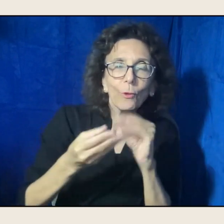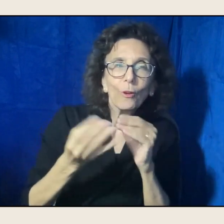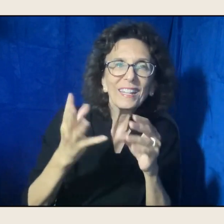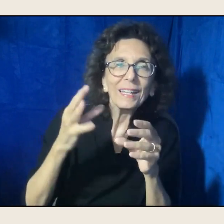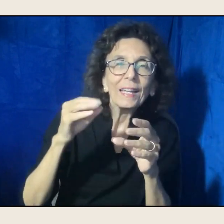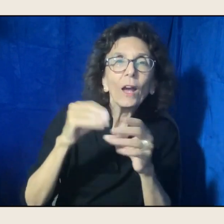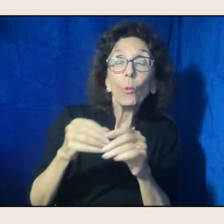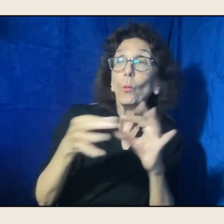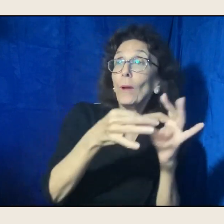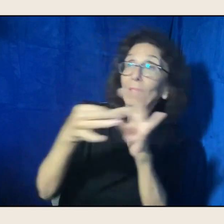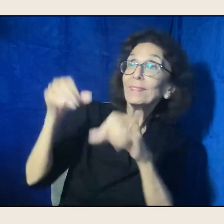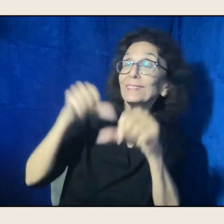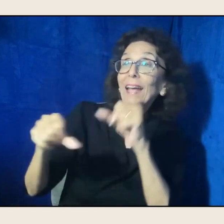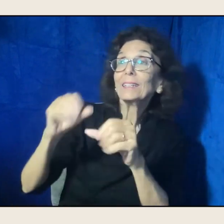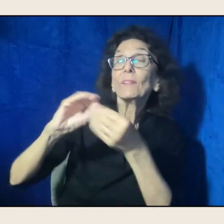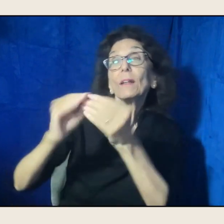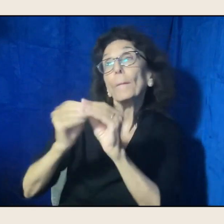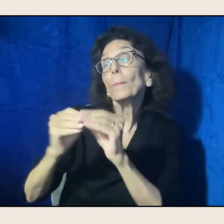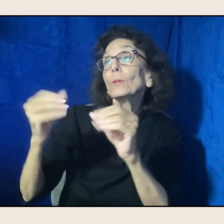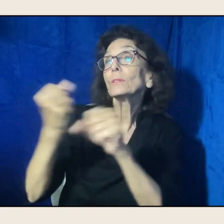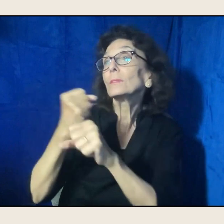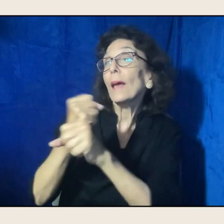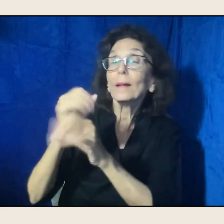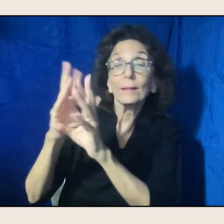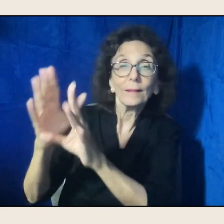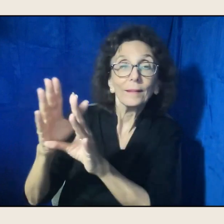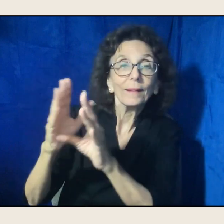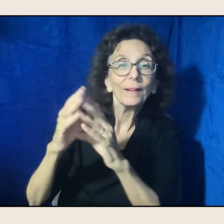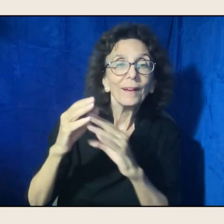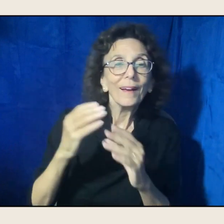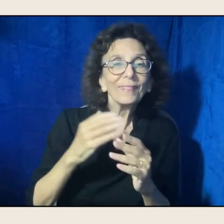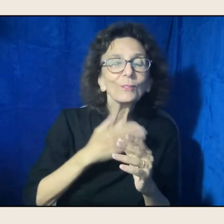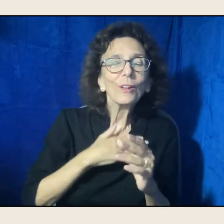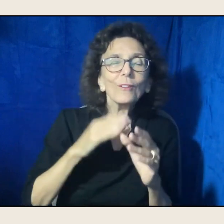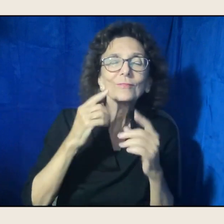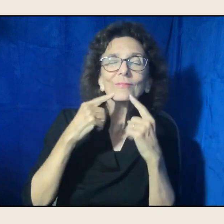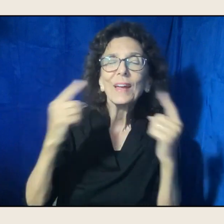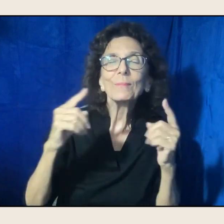I love this Baldwin quote, and I'm gonna probably mess it up a little bit,